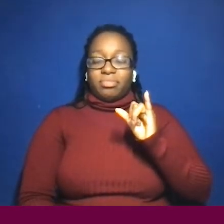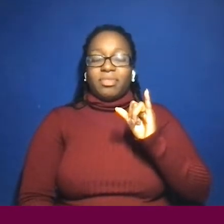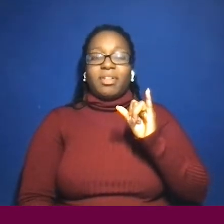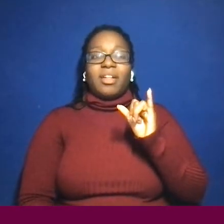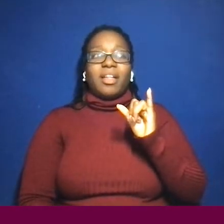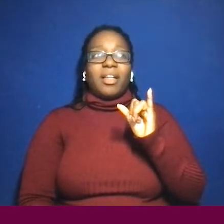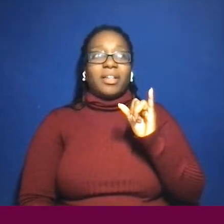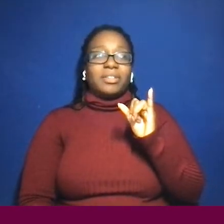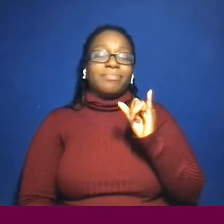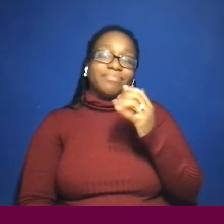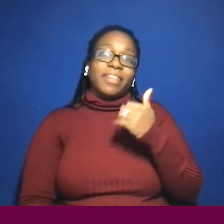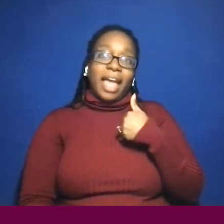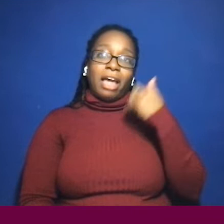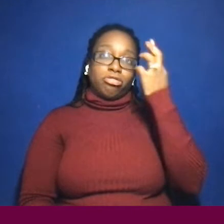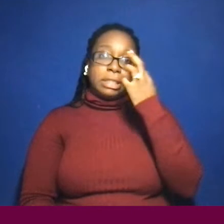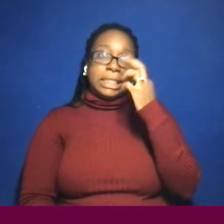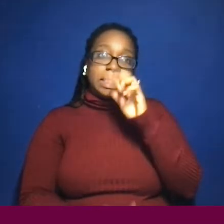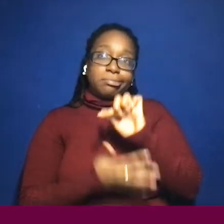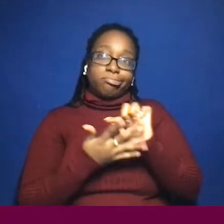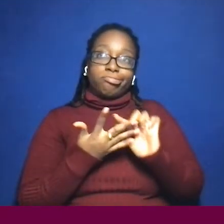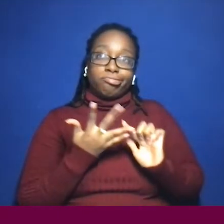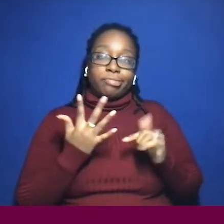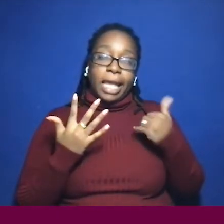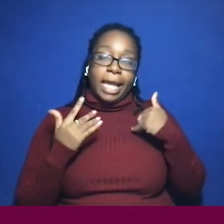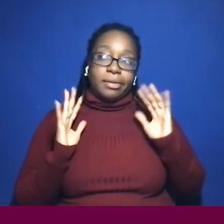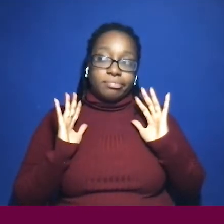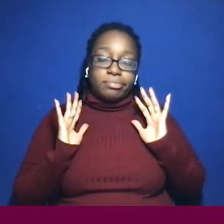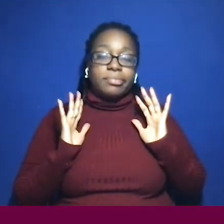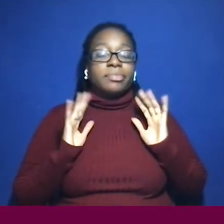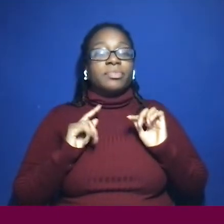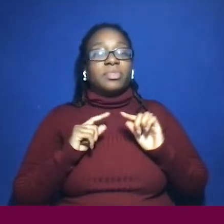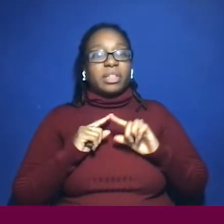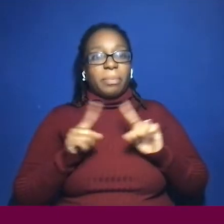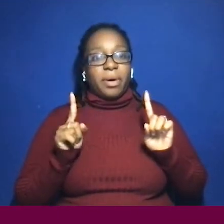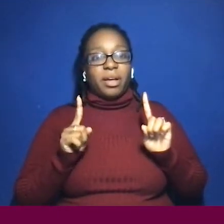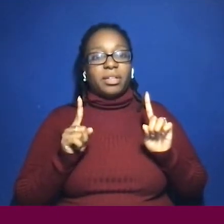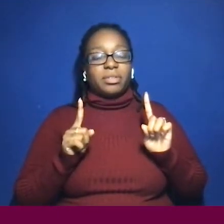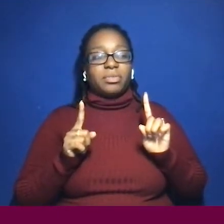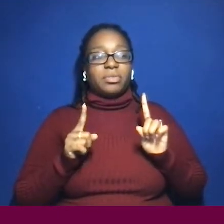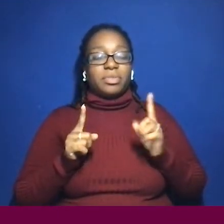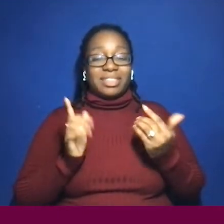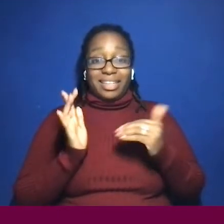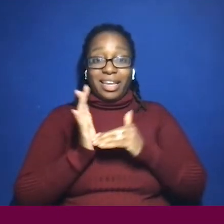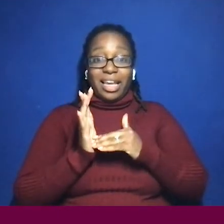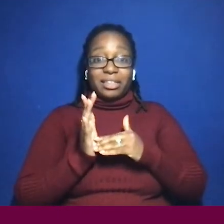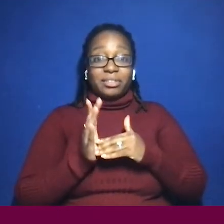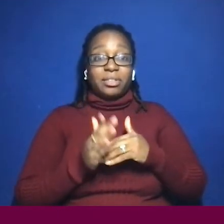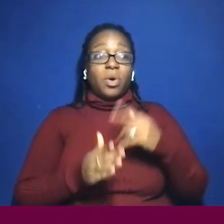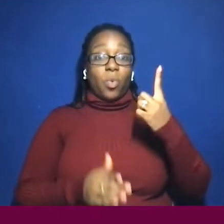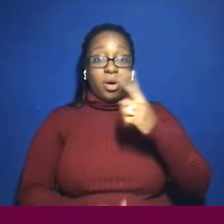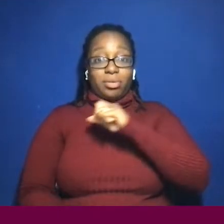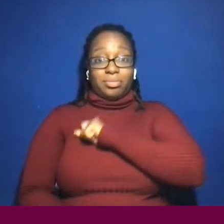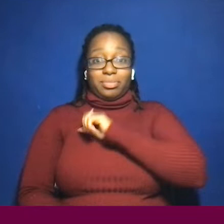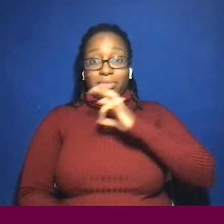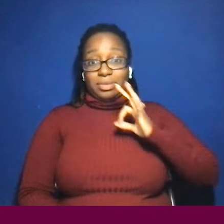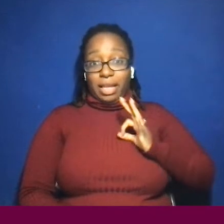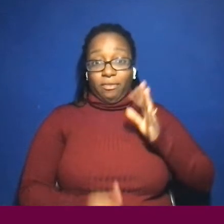for a variety of reasons, but there was a statement, again, by a staff member of the